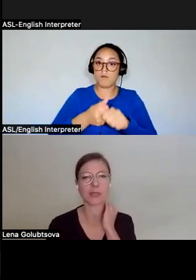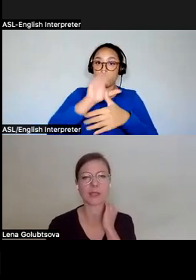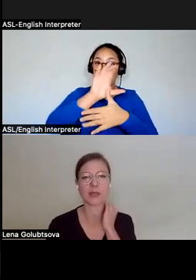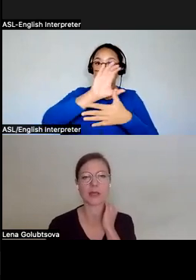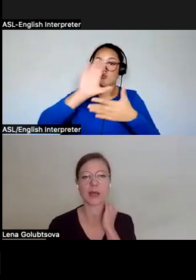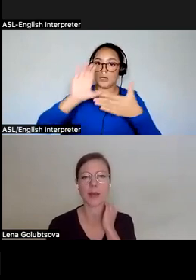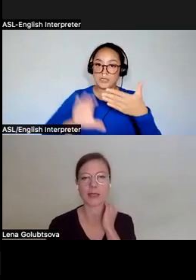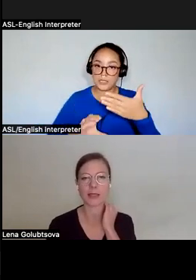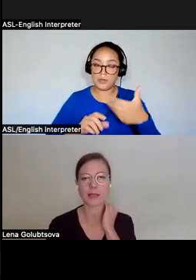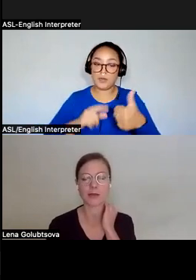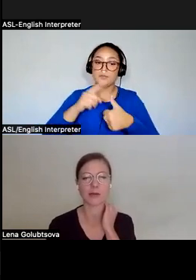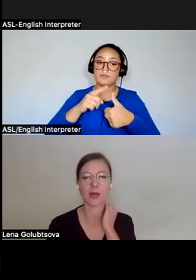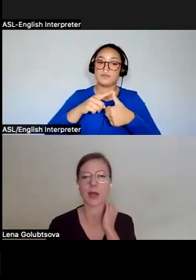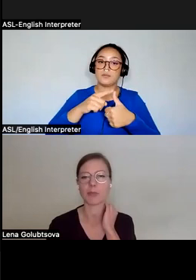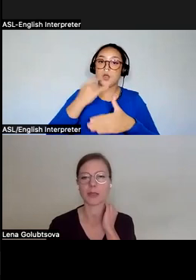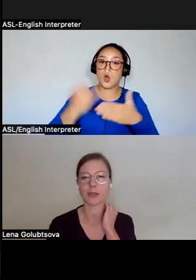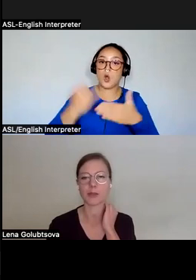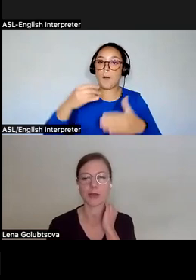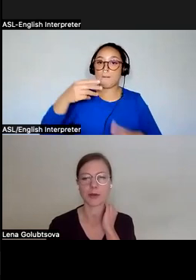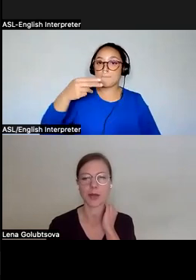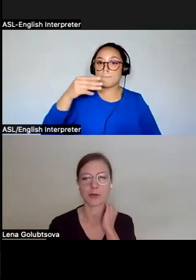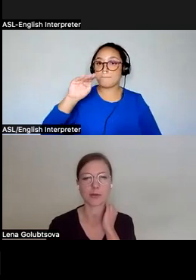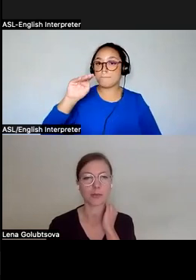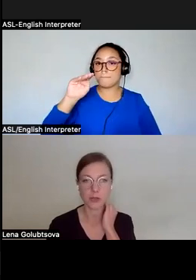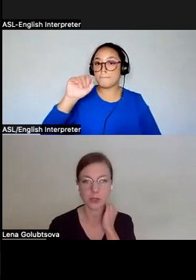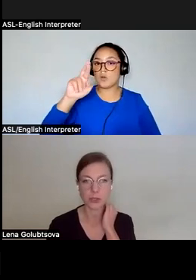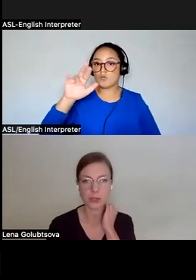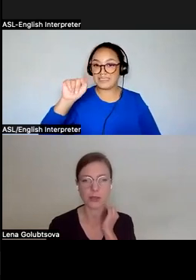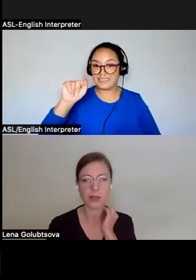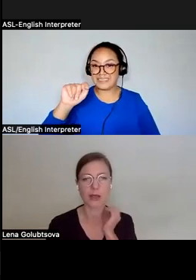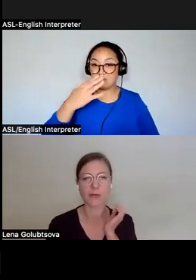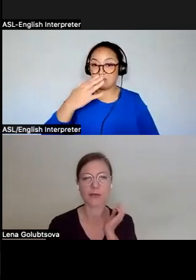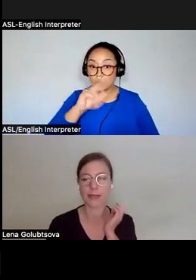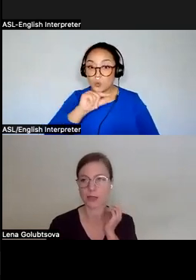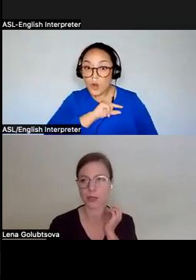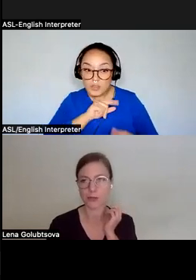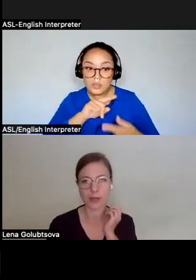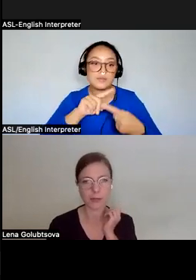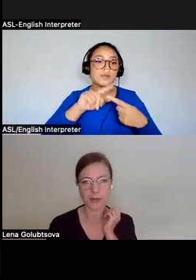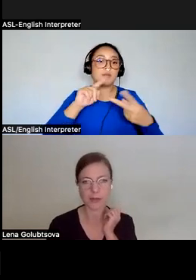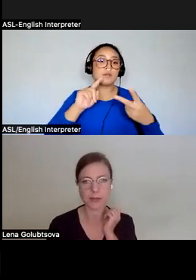demonstrated capacity of the applicant to carry out the project, financial viability